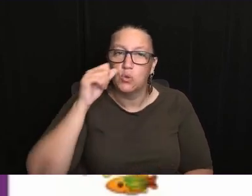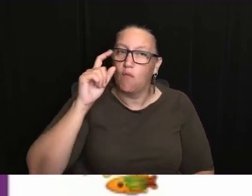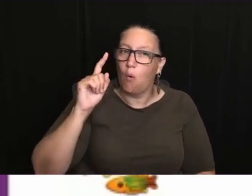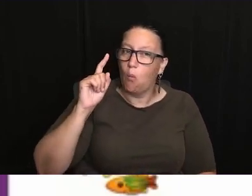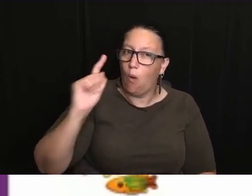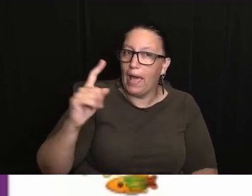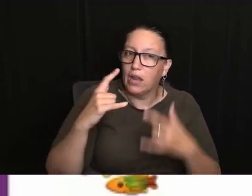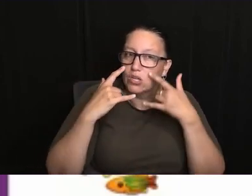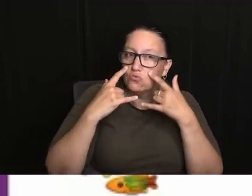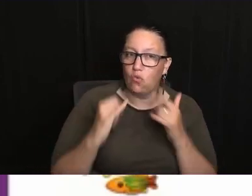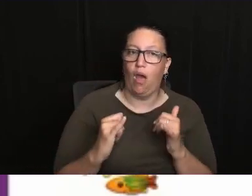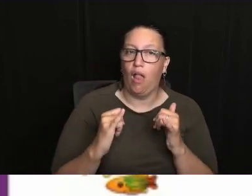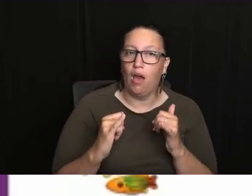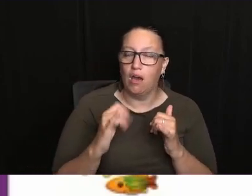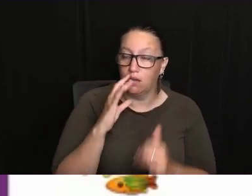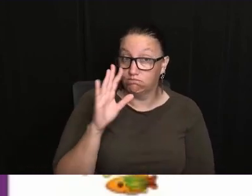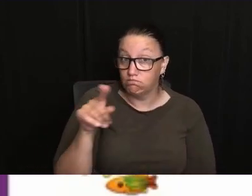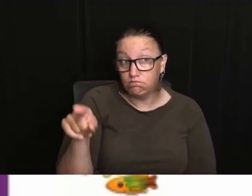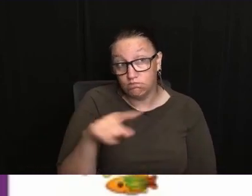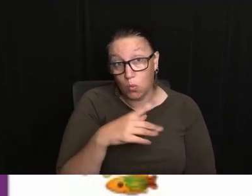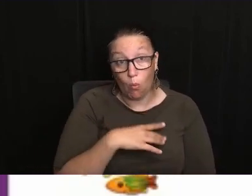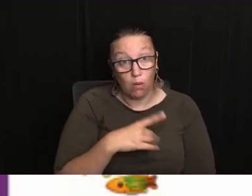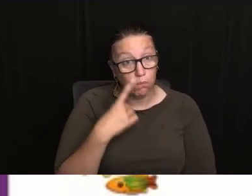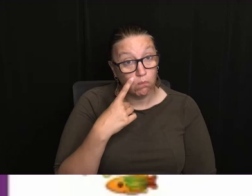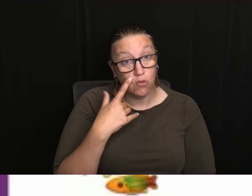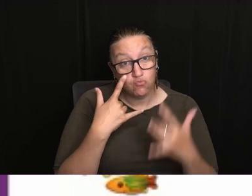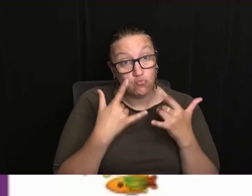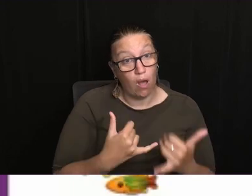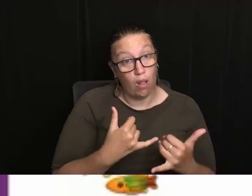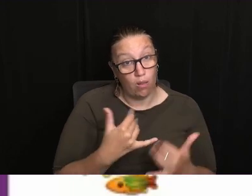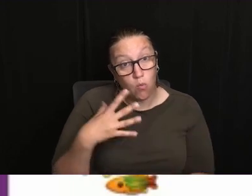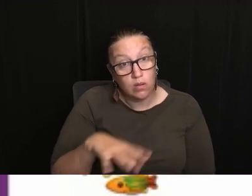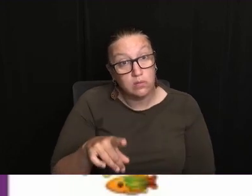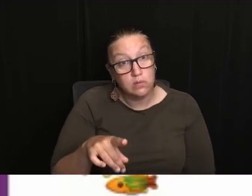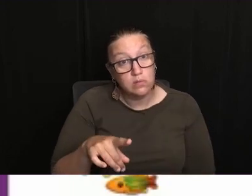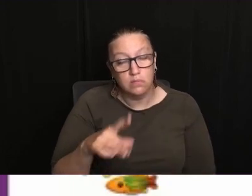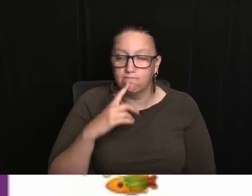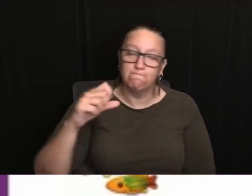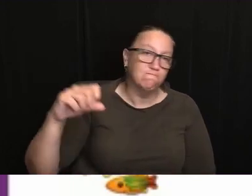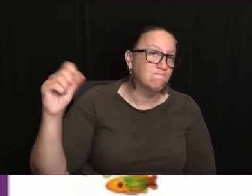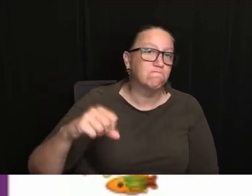and she asked if we would like to go on it. We said yes so this was a trial for